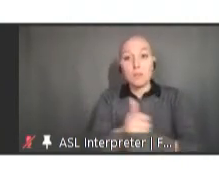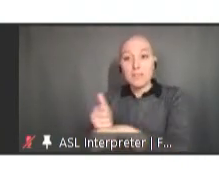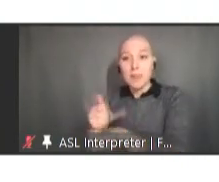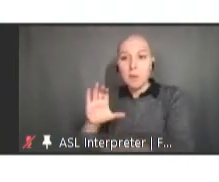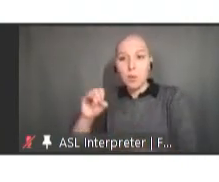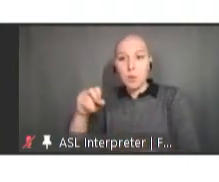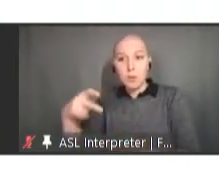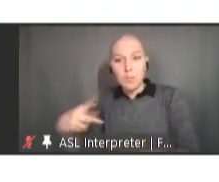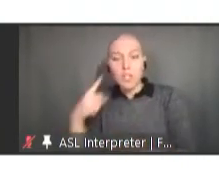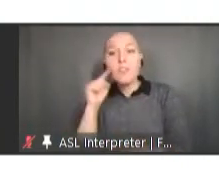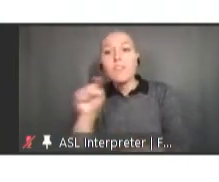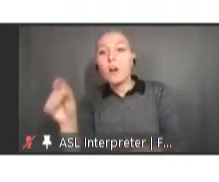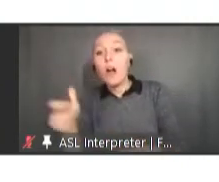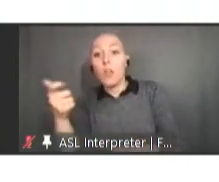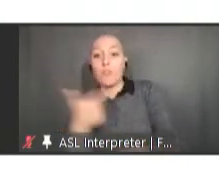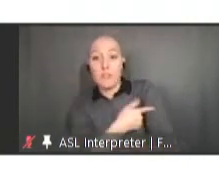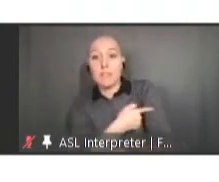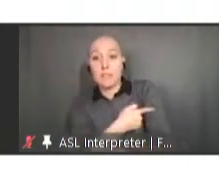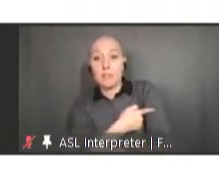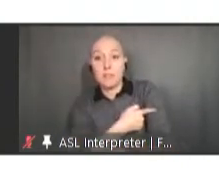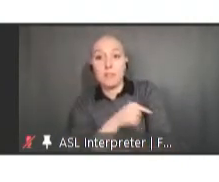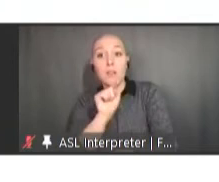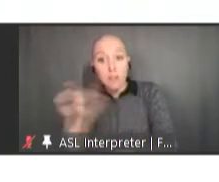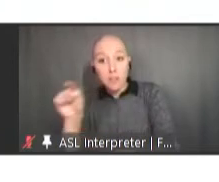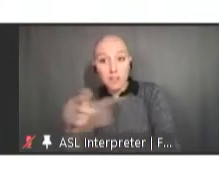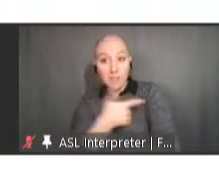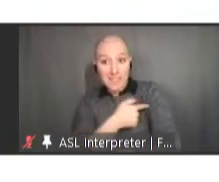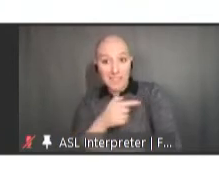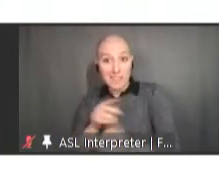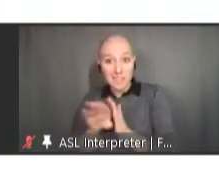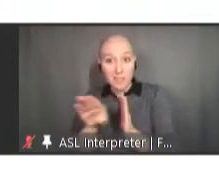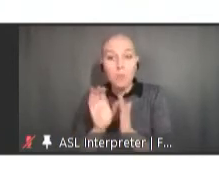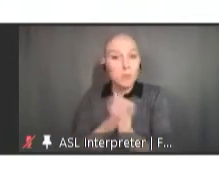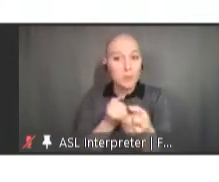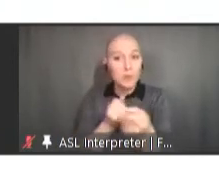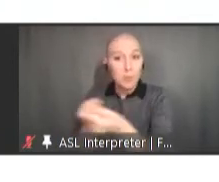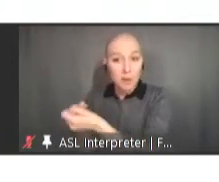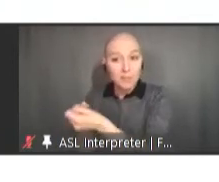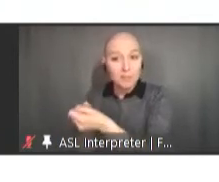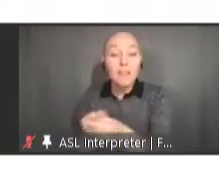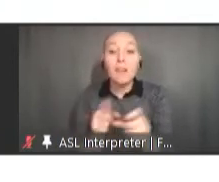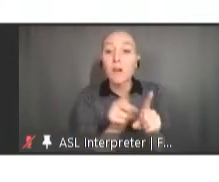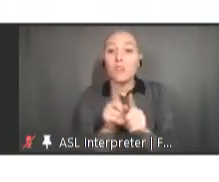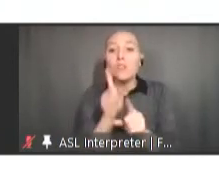whose development we have supported as well as for next generation vaccines that we may consider